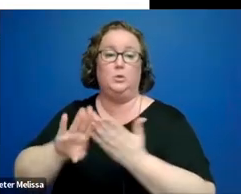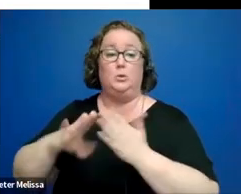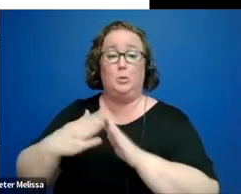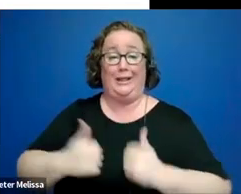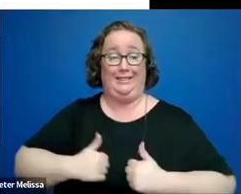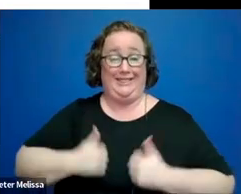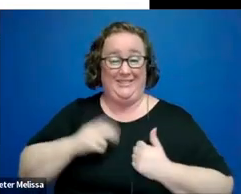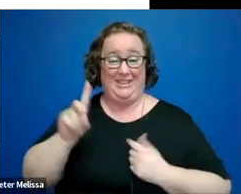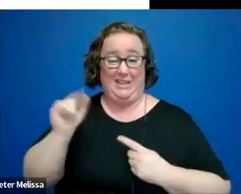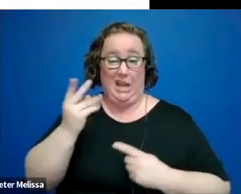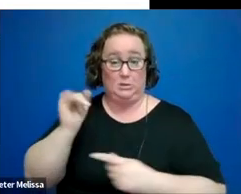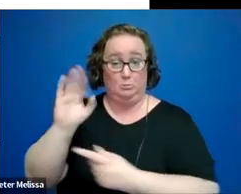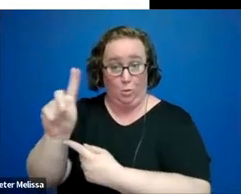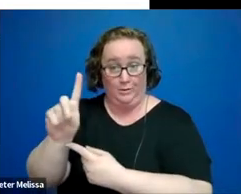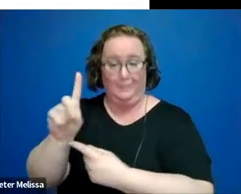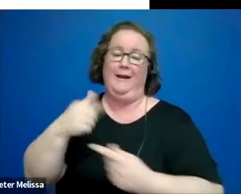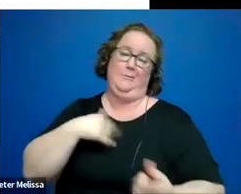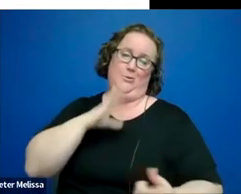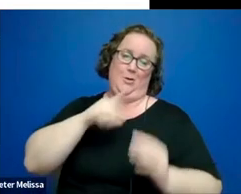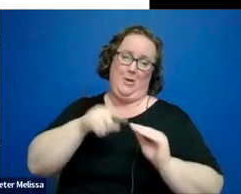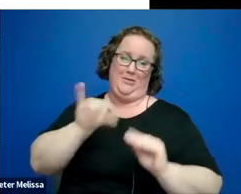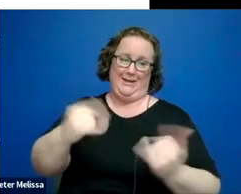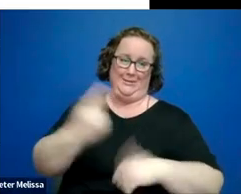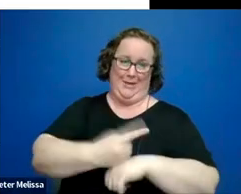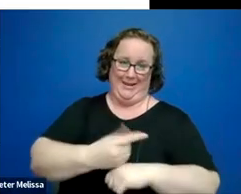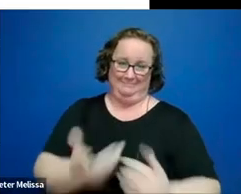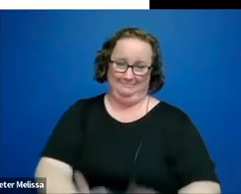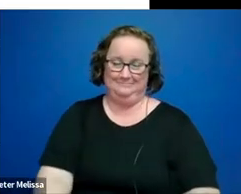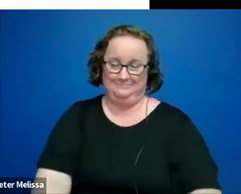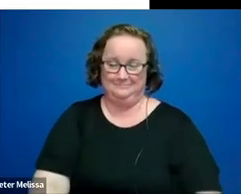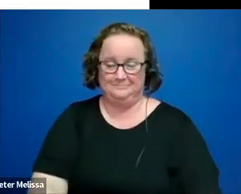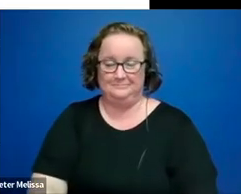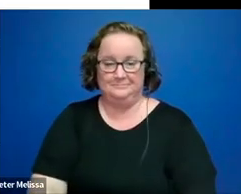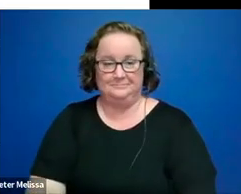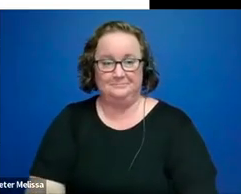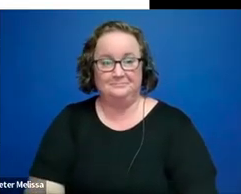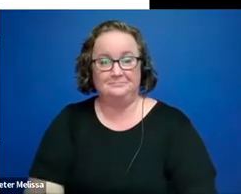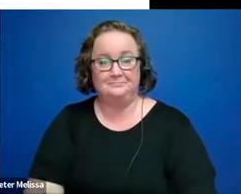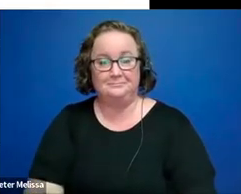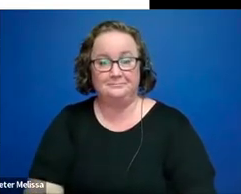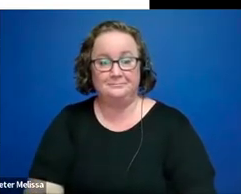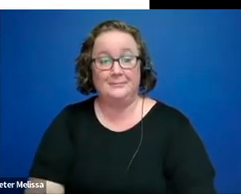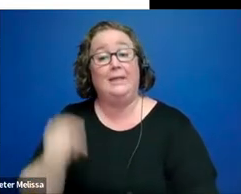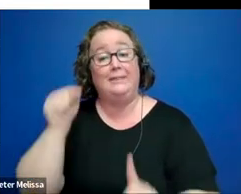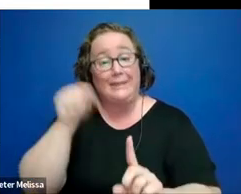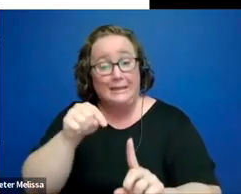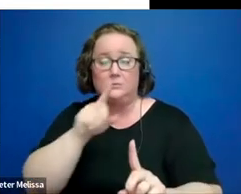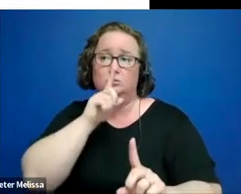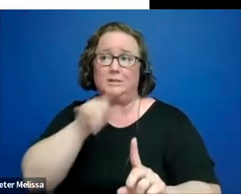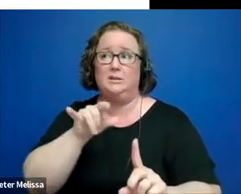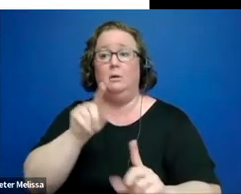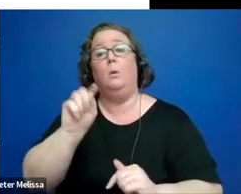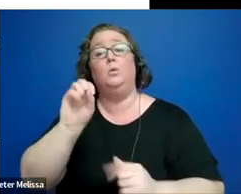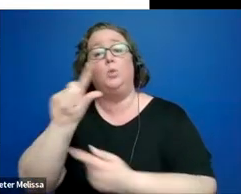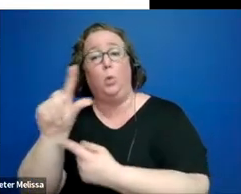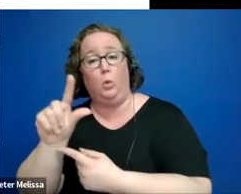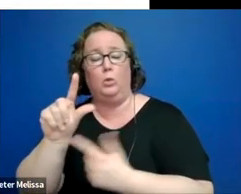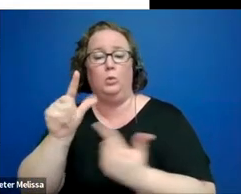what I'm here to talk to you about today. It is a tool that provides advocates and policymakers